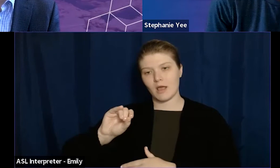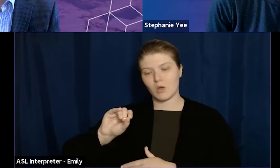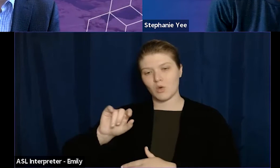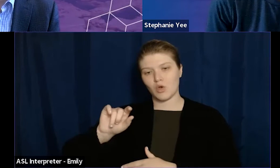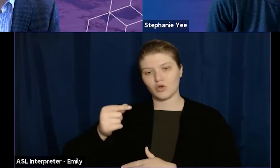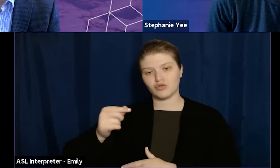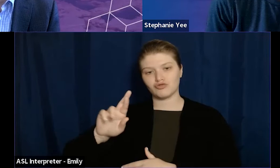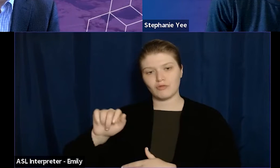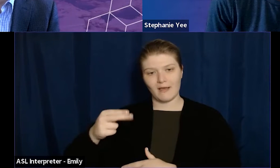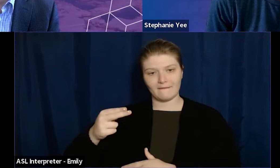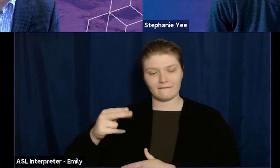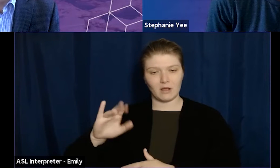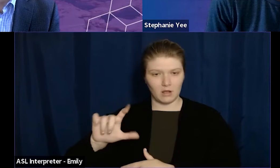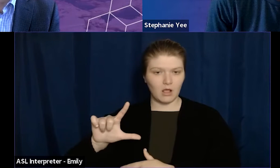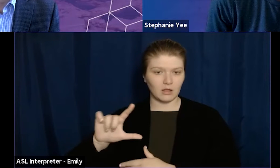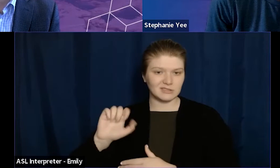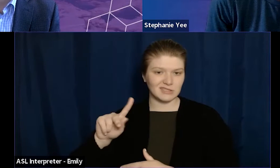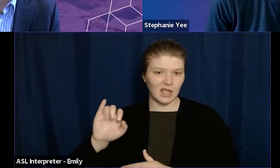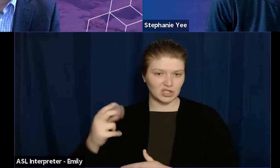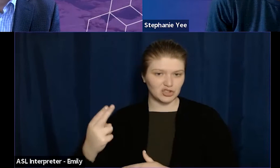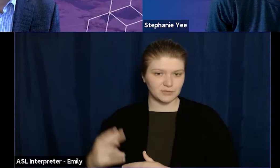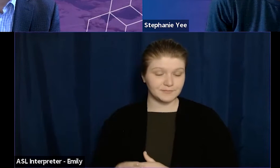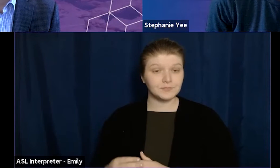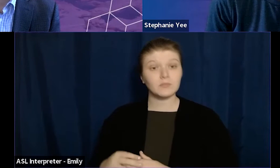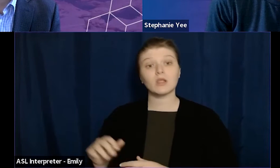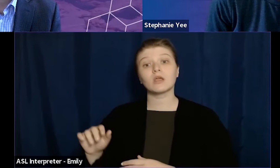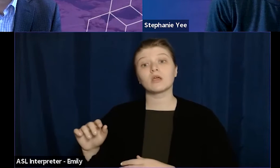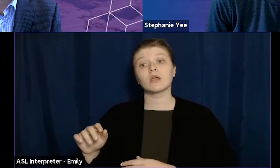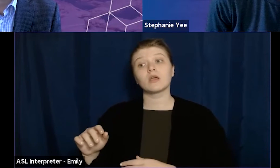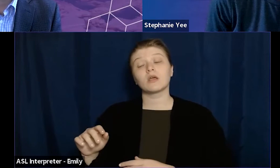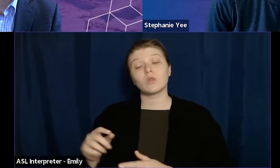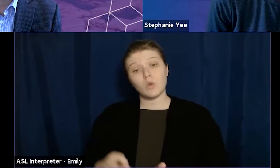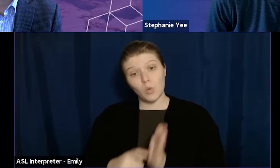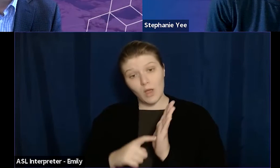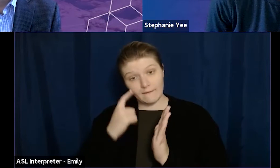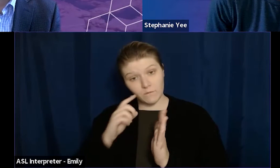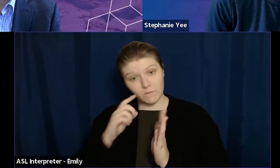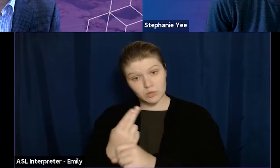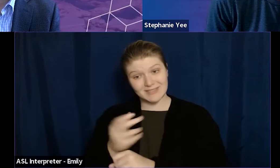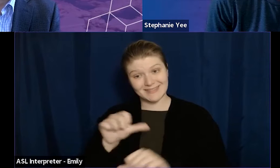The requirement to use SciENcv for the creation of those documents does not go